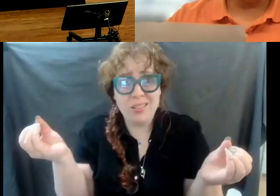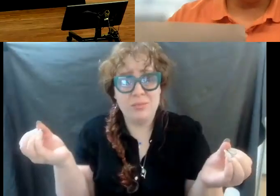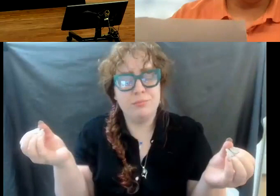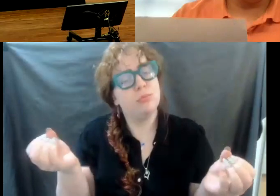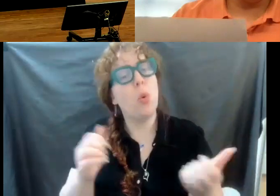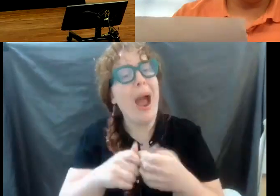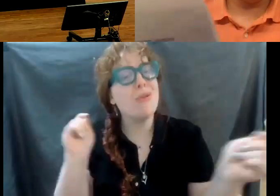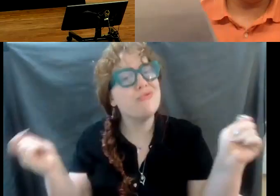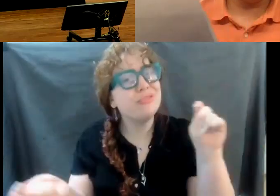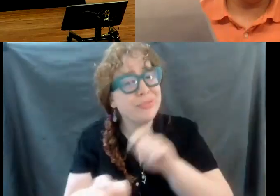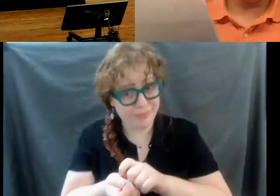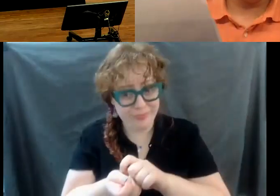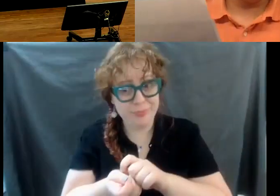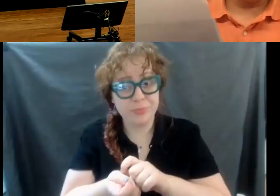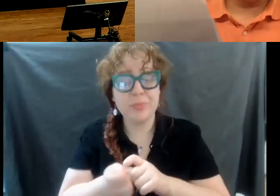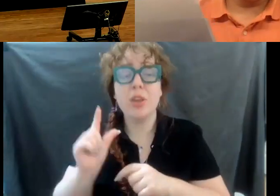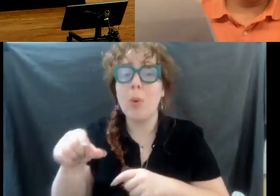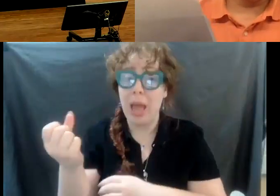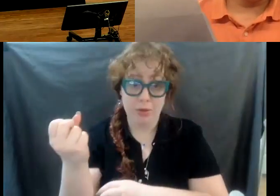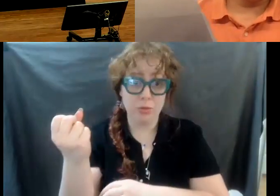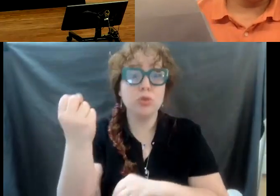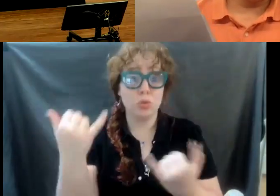And at 12:00, I will provide the keynote address